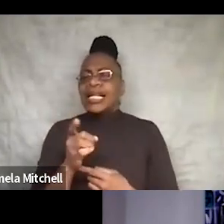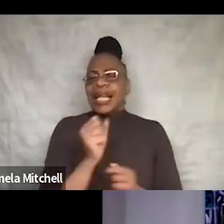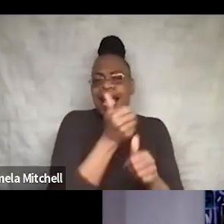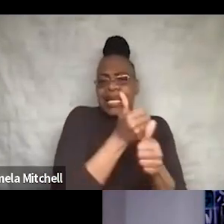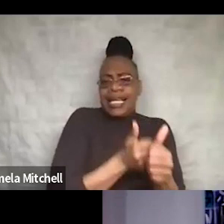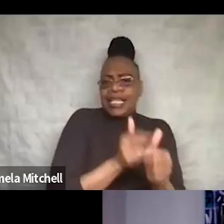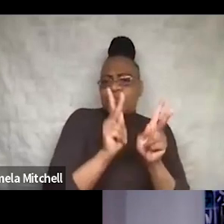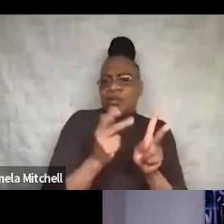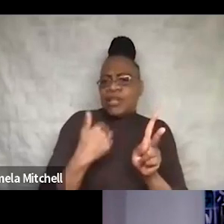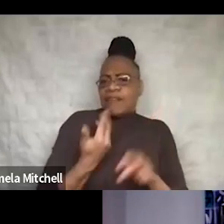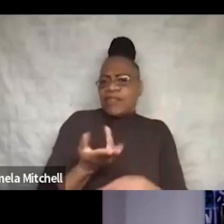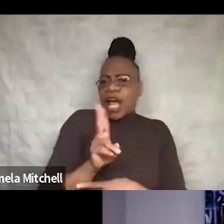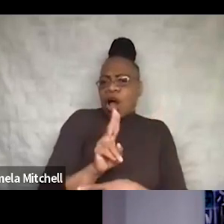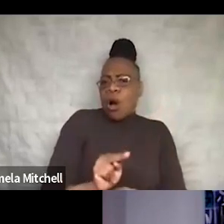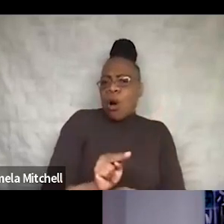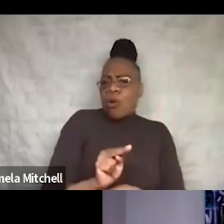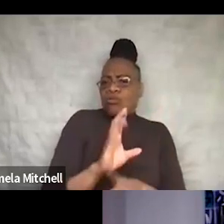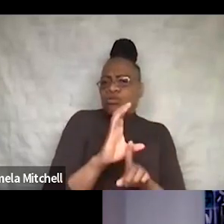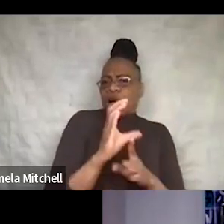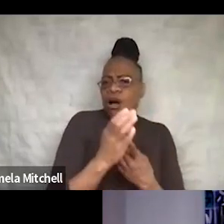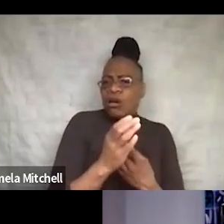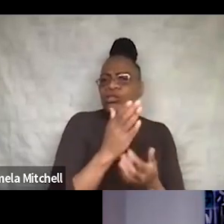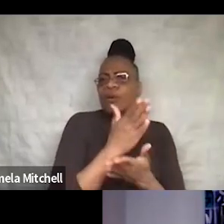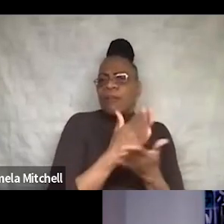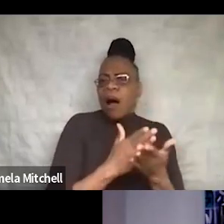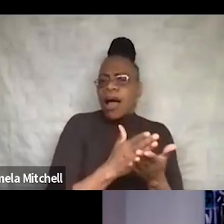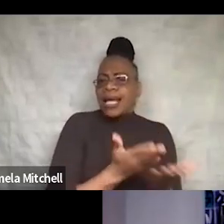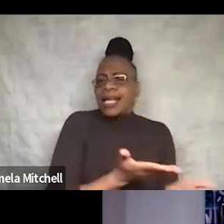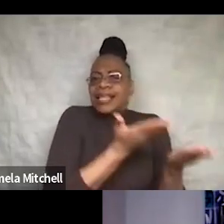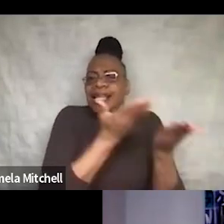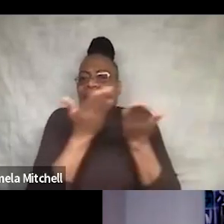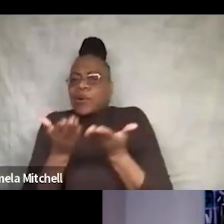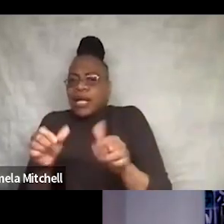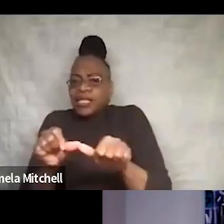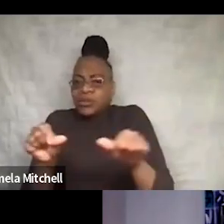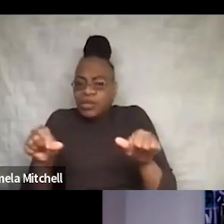and dimensions that they bring into a space. And so, making space to listen and to learn